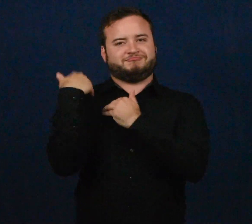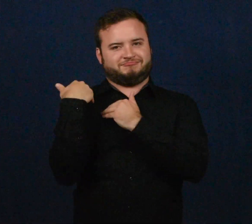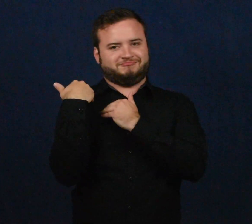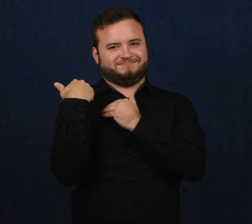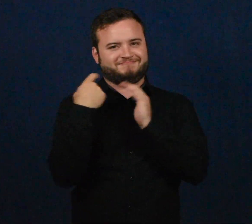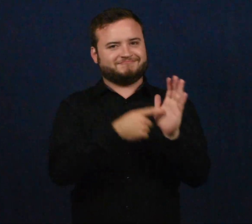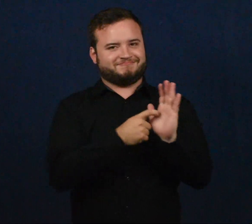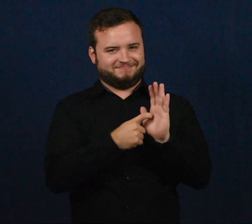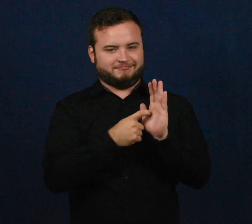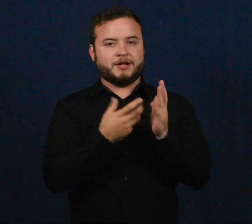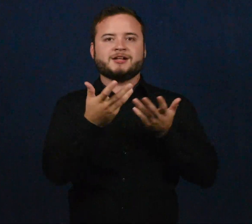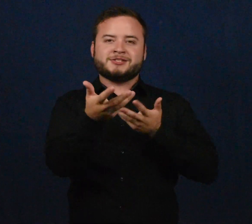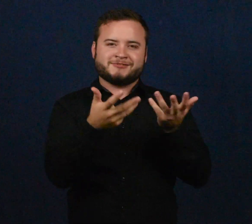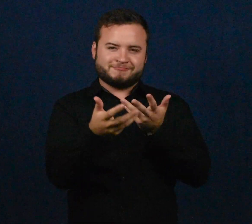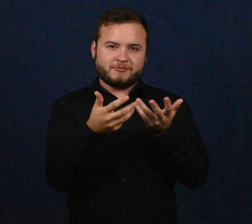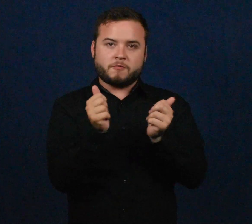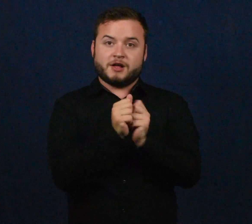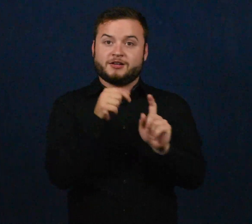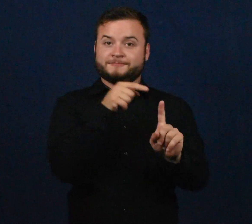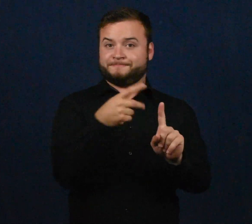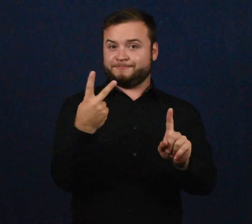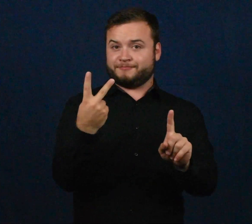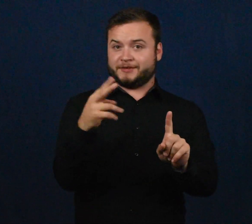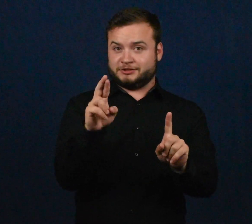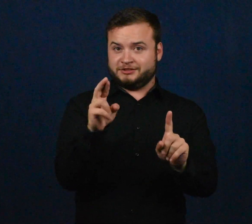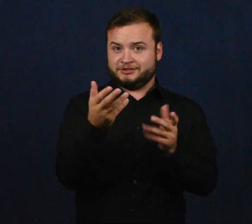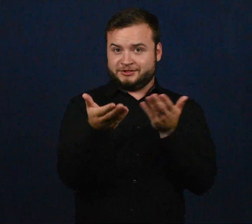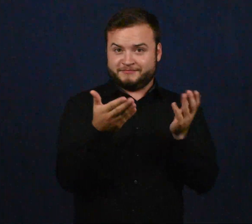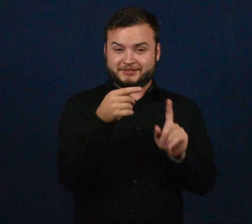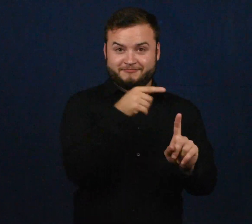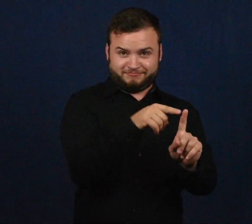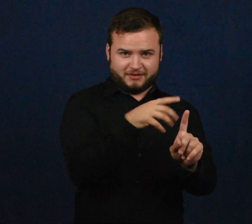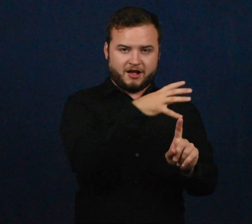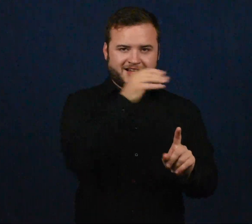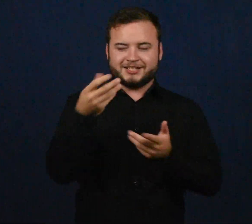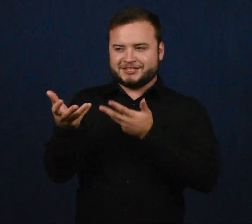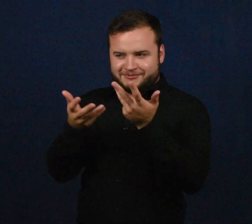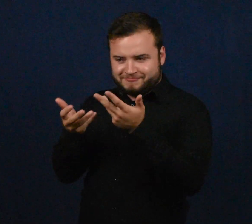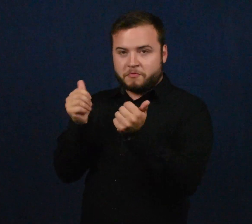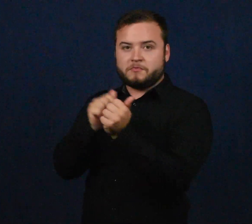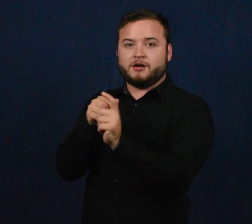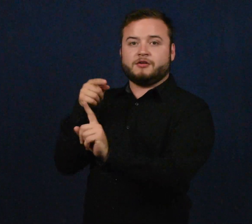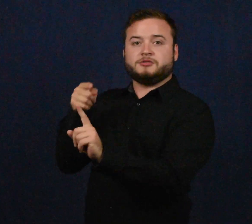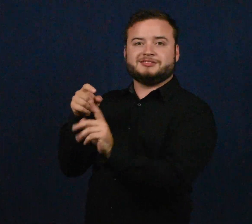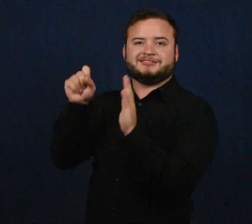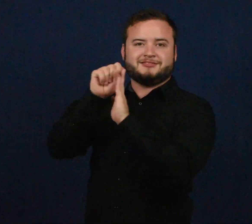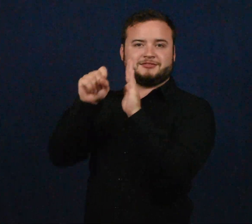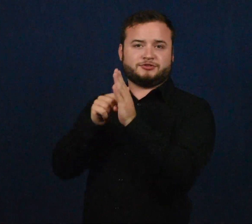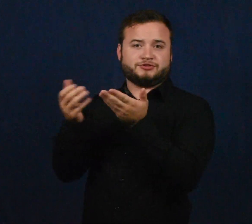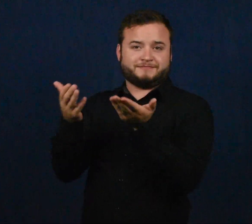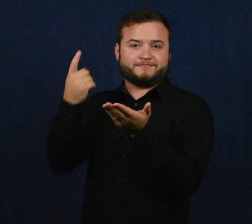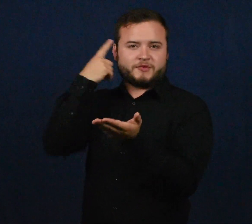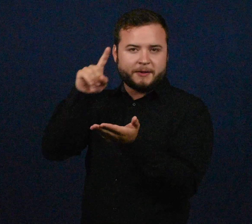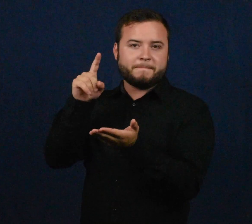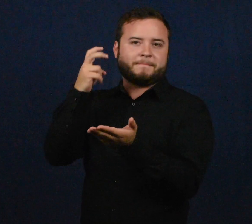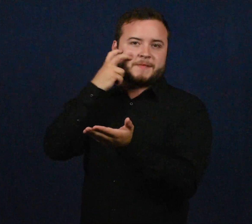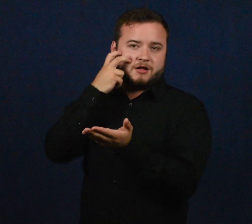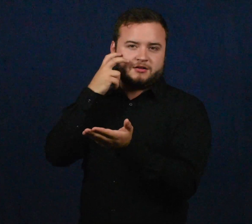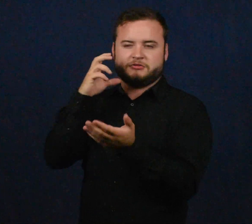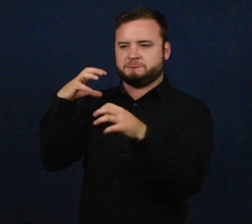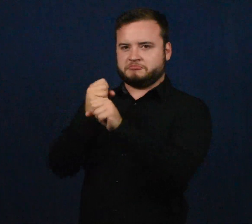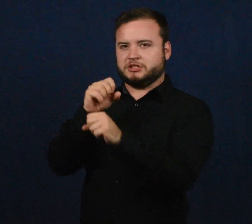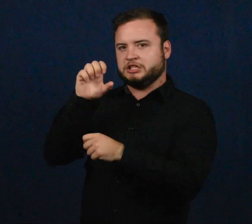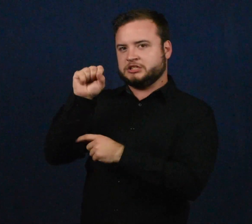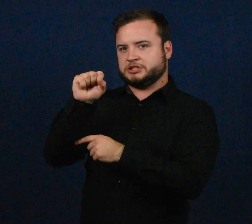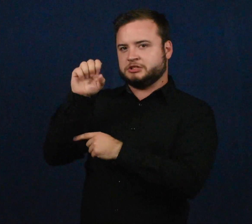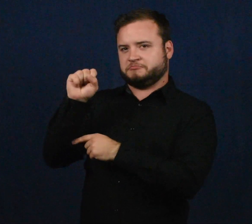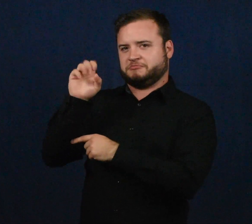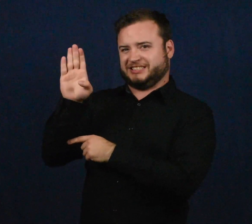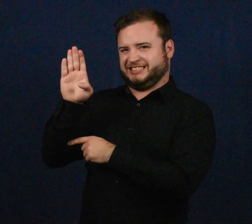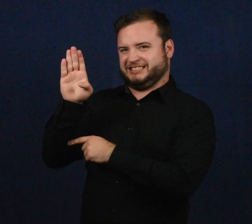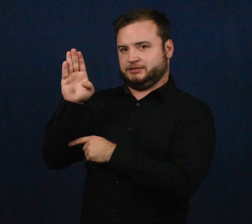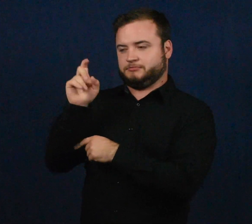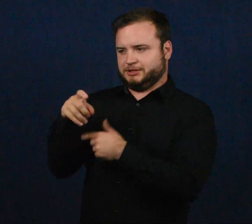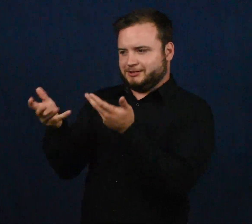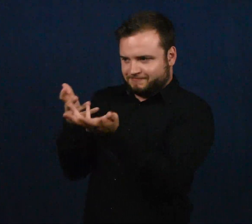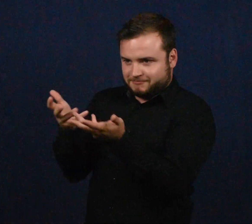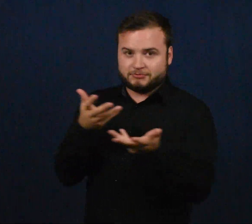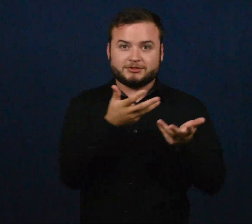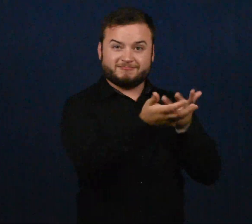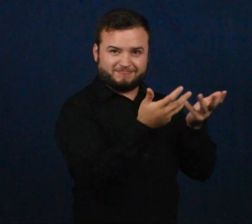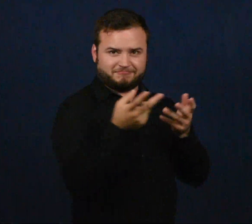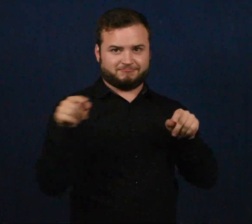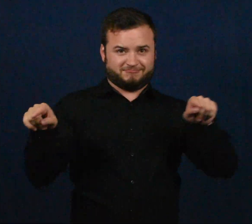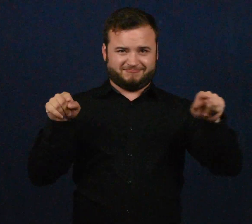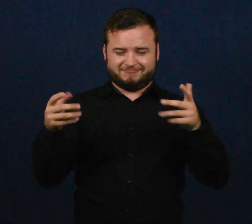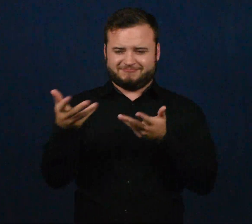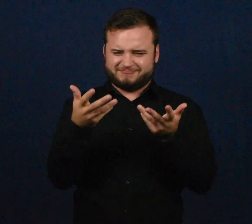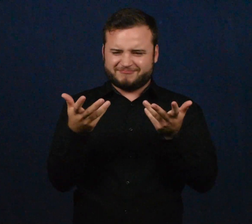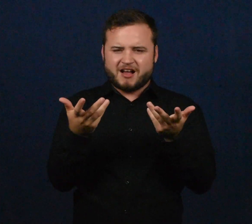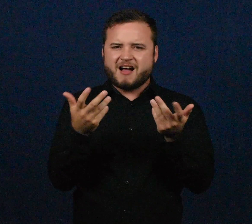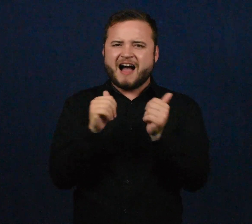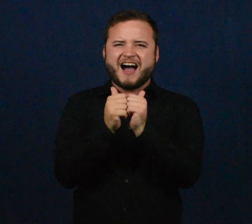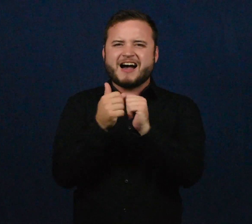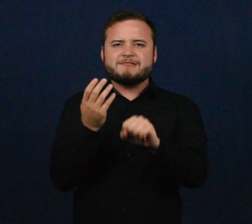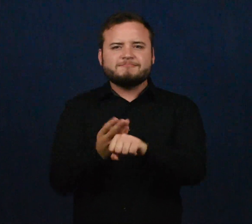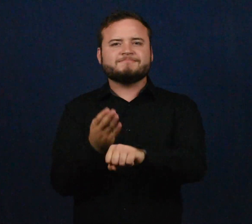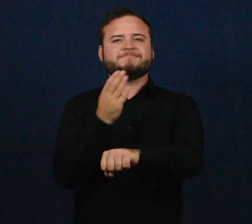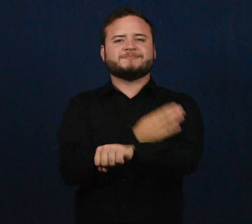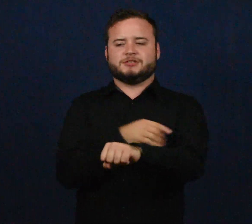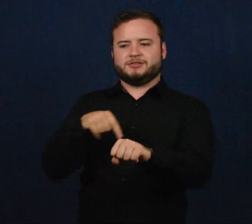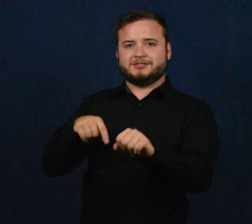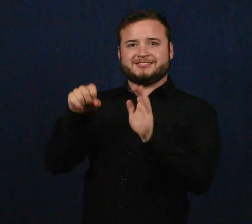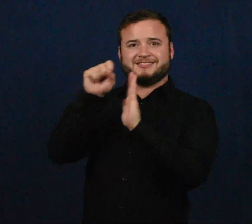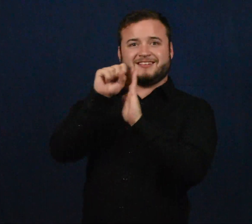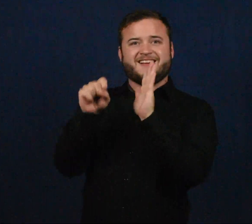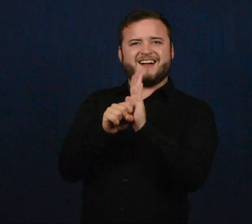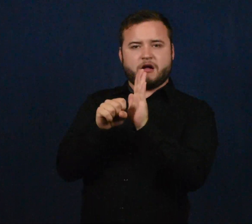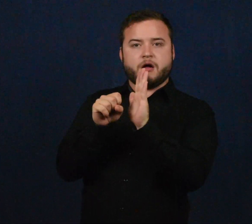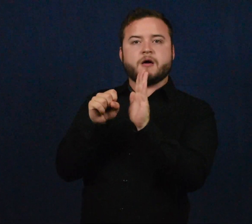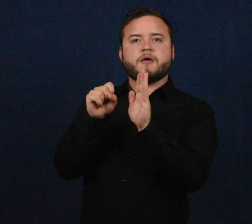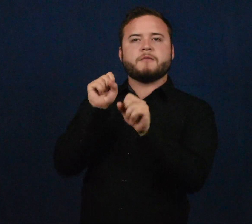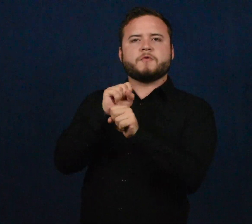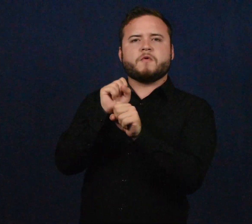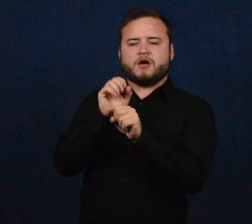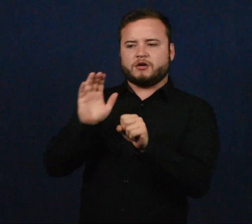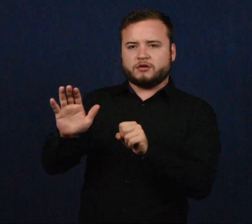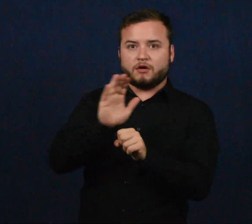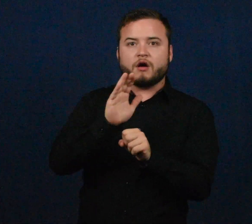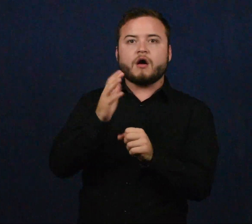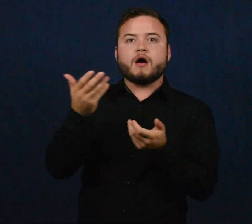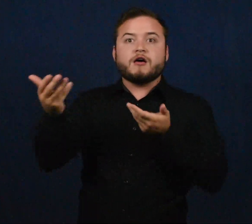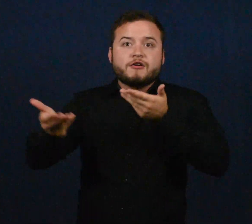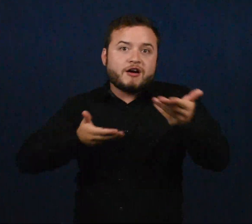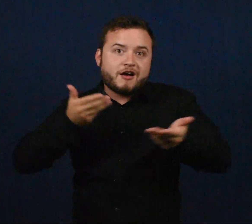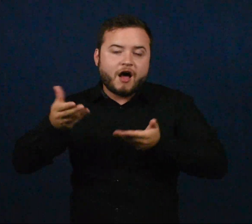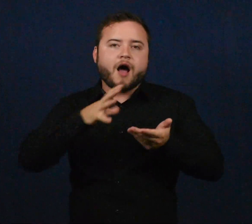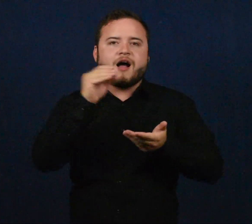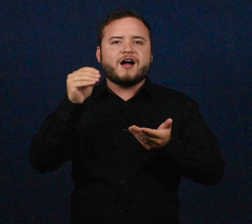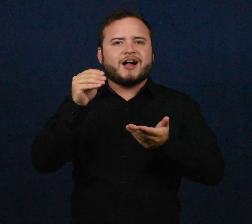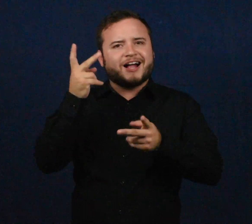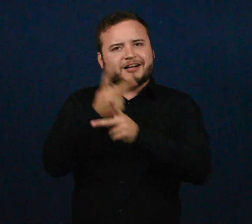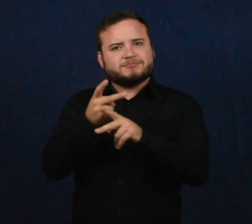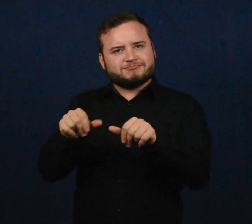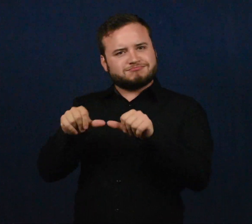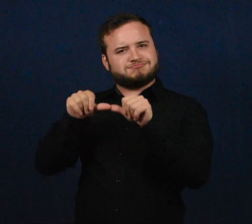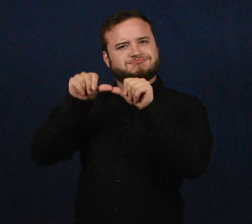and the State Services for the Blind (SSB) to improve the state’s hiring and retention rates